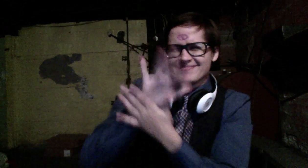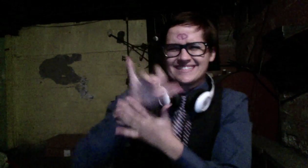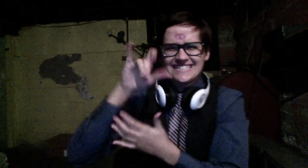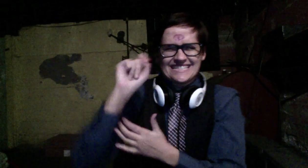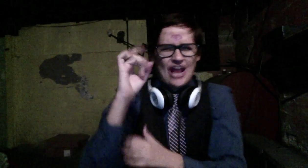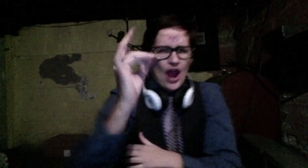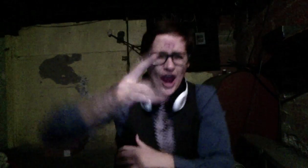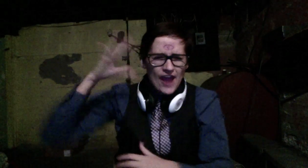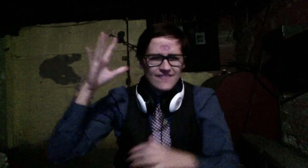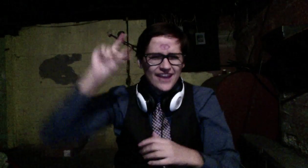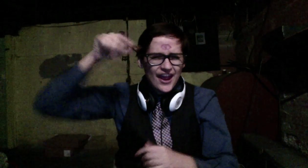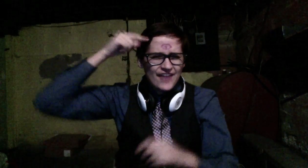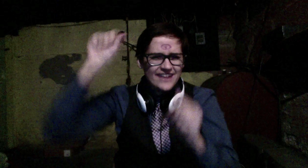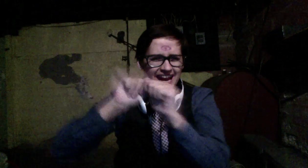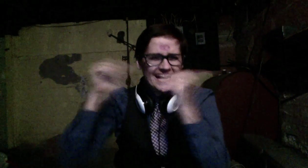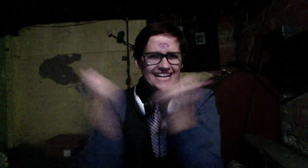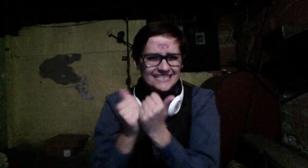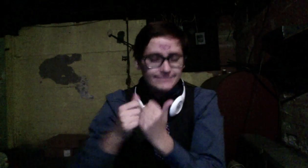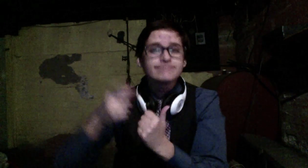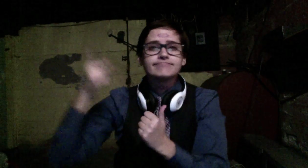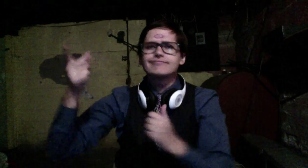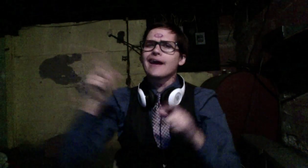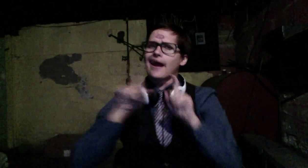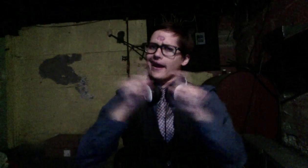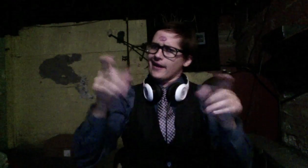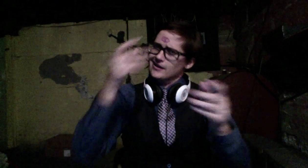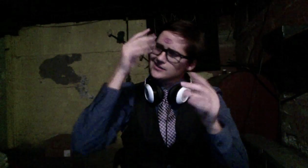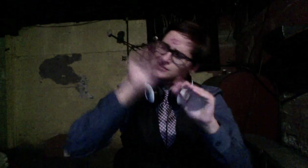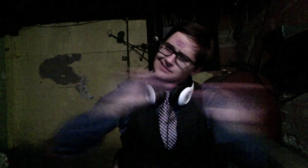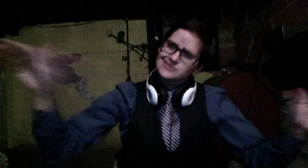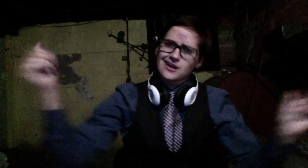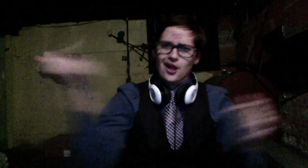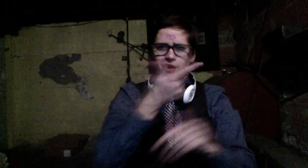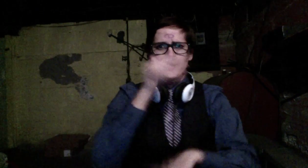VAGUE Y-E-T- MENACING GOVERNMENT AGENCY THEY ASK REMIND-ALL NIGHT